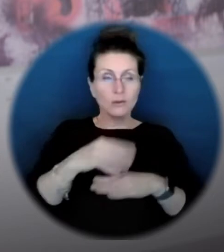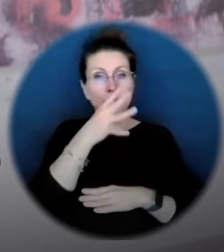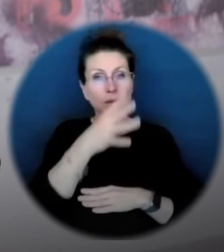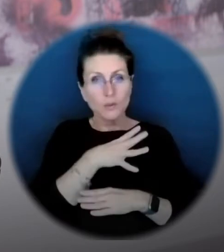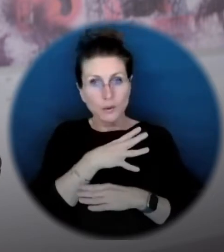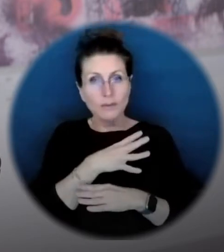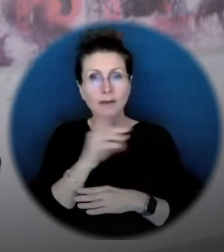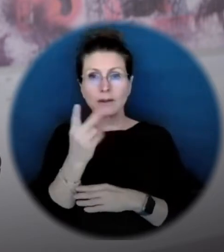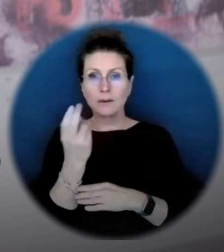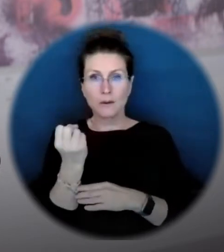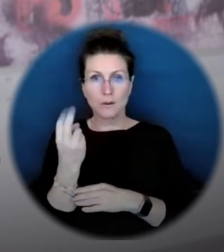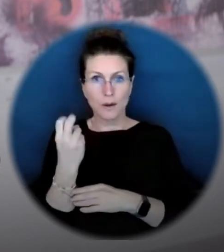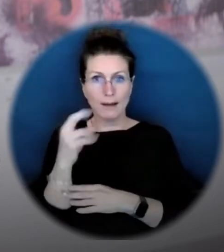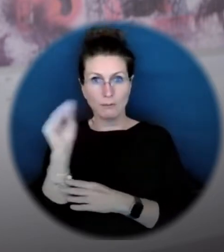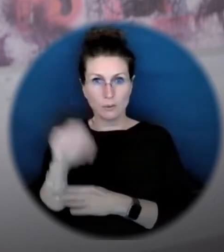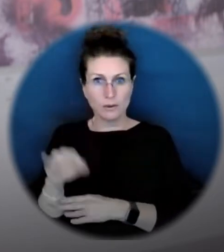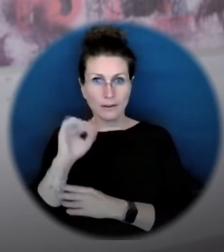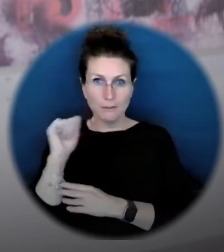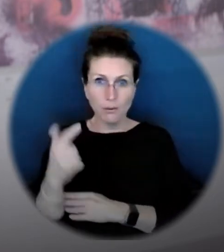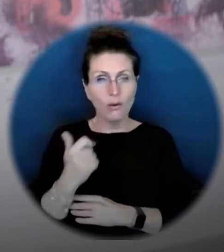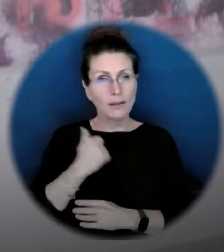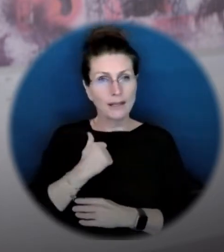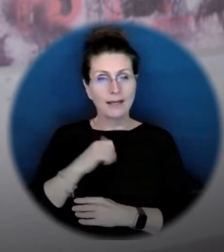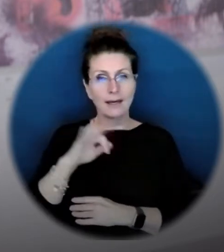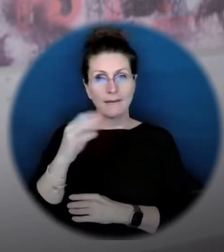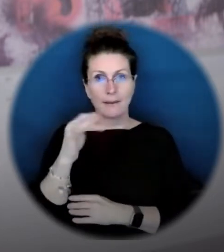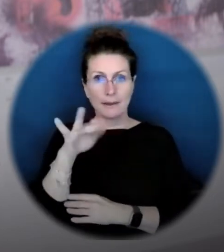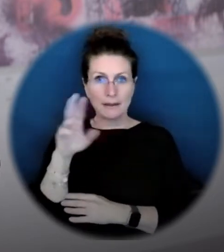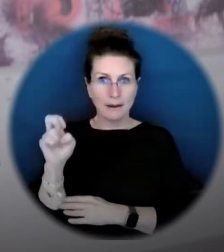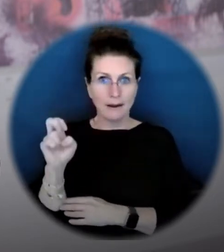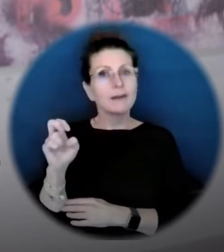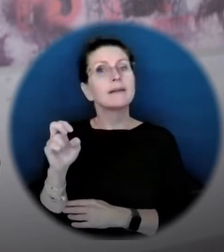make up 12% of all of Canada's femicide victims,